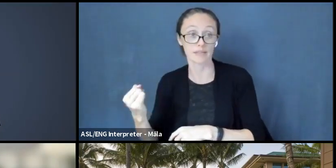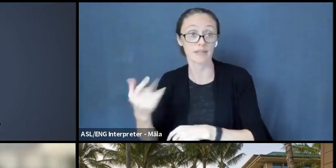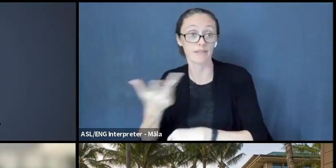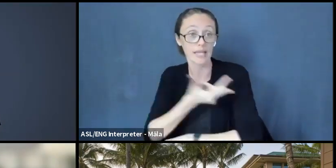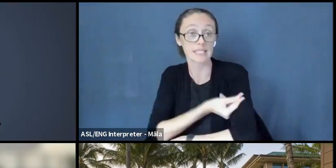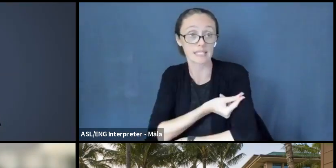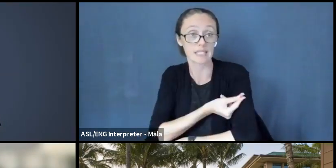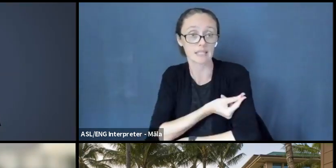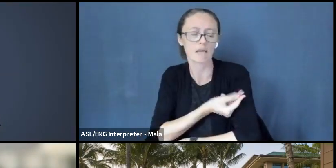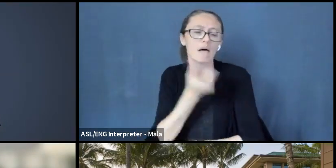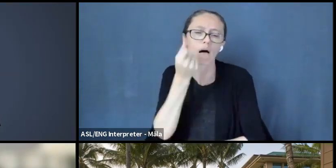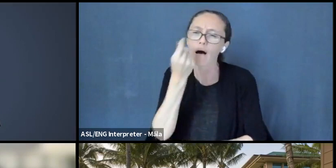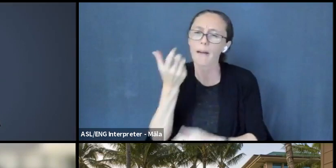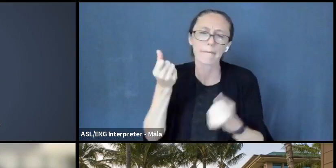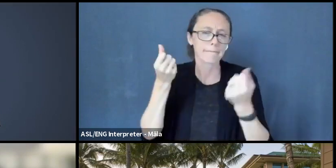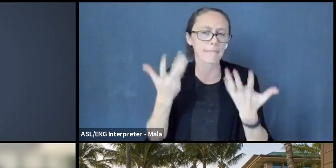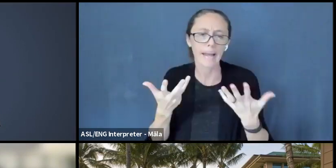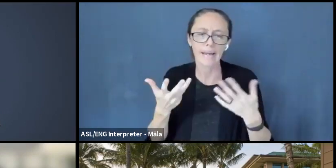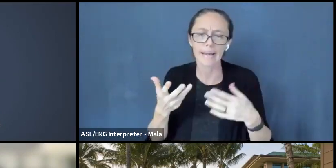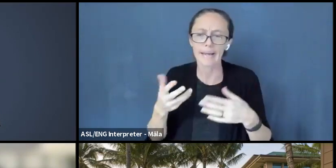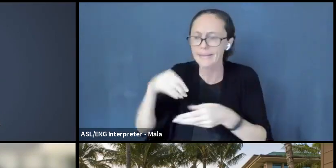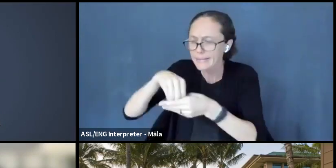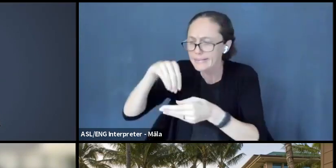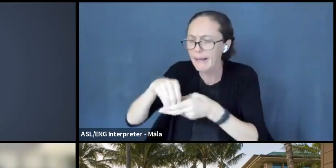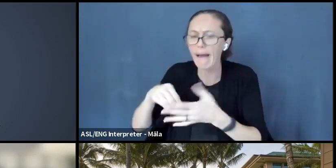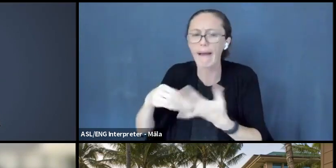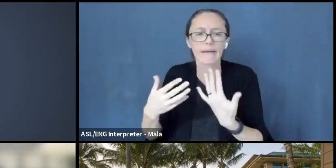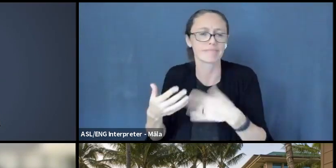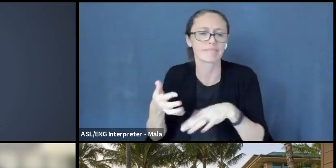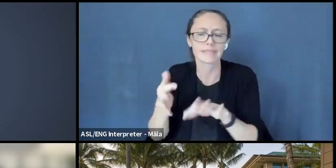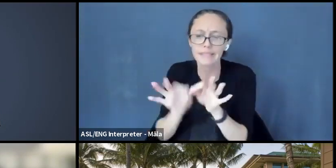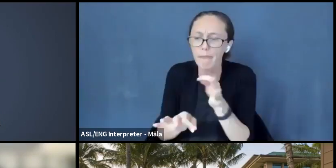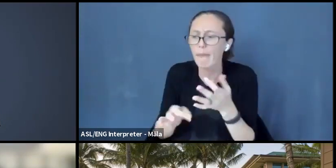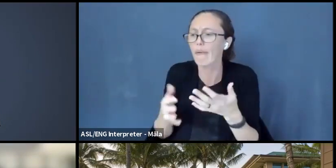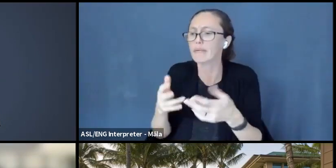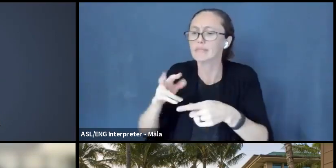Many components are very simple, salts and other types of compounds.